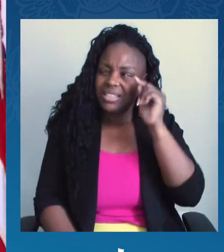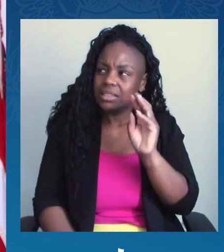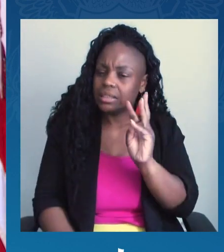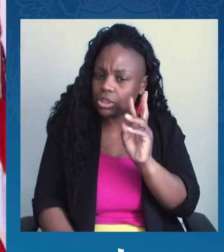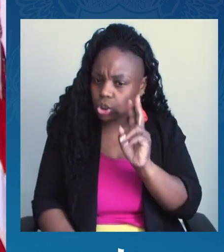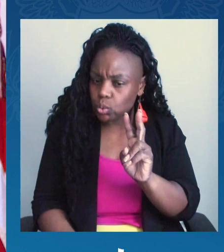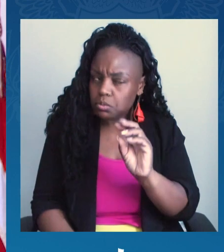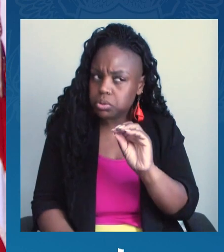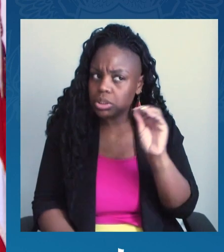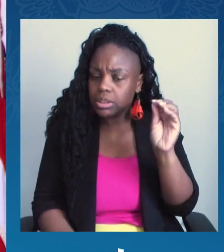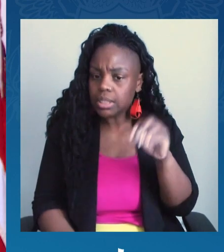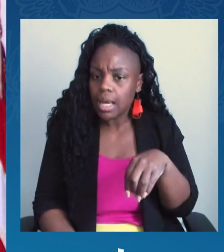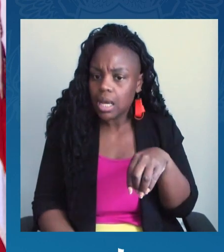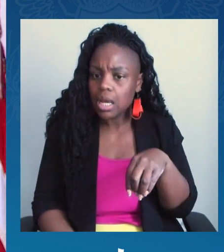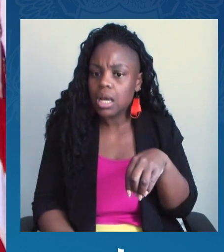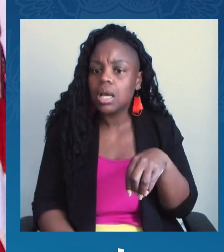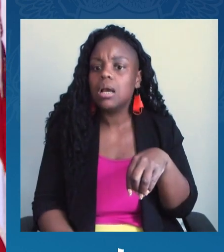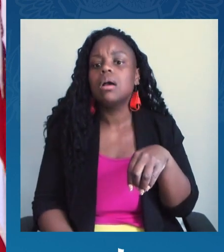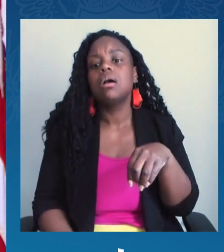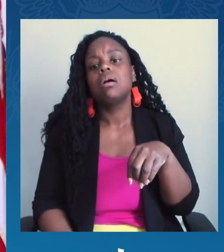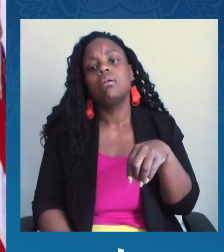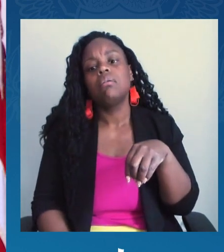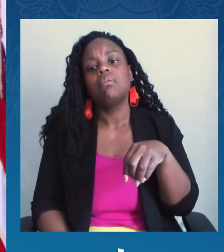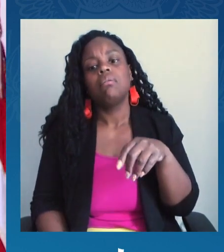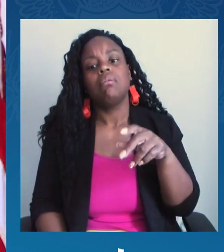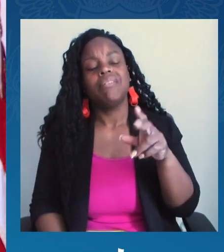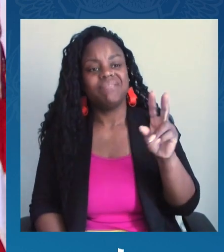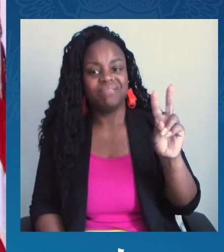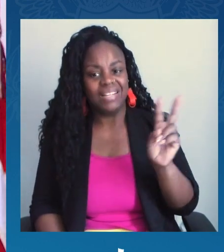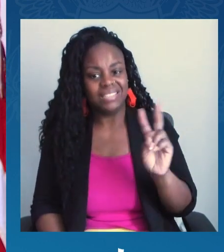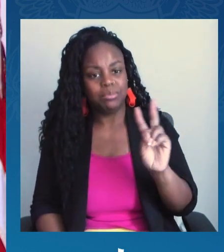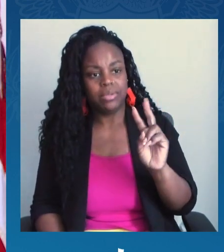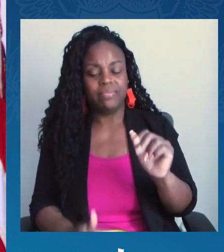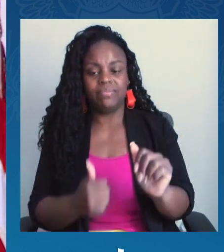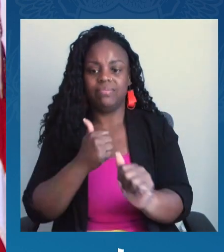to gun violence. When I look at this issue,